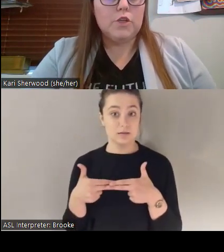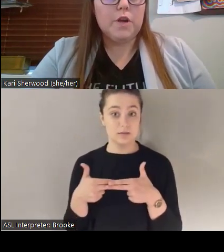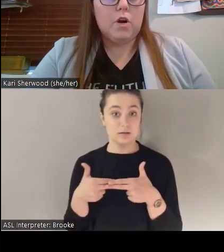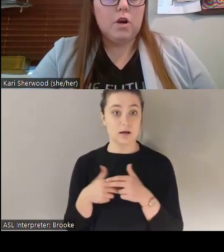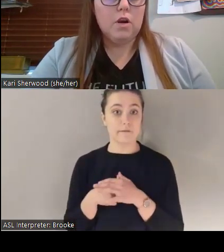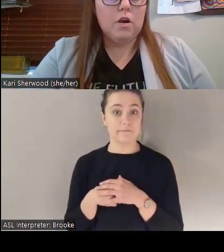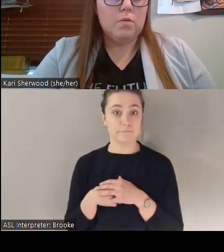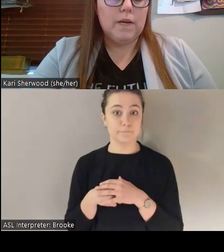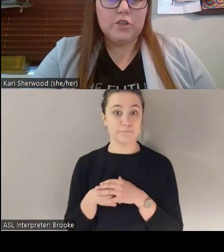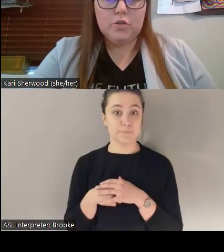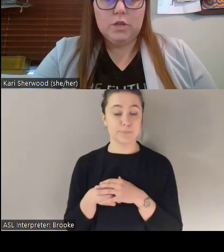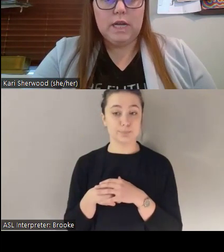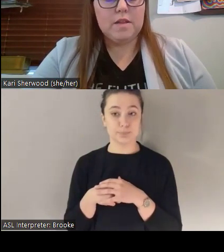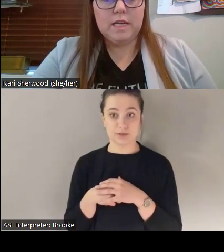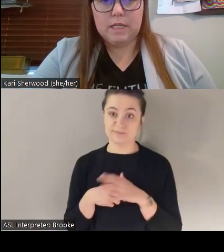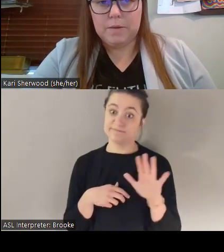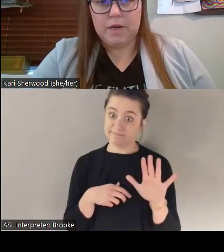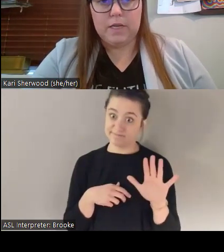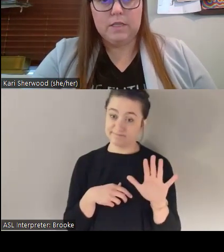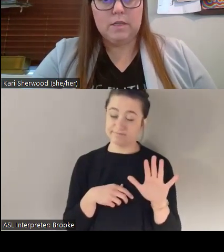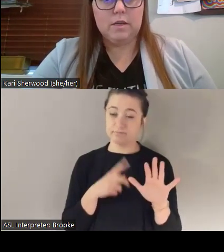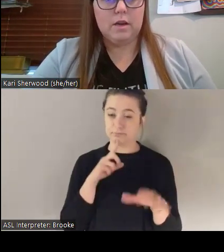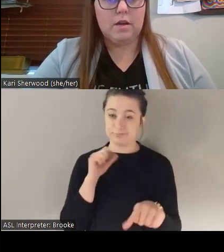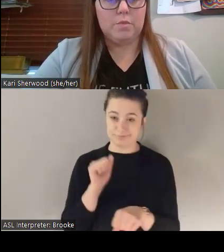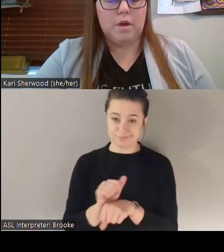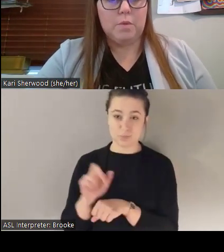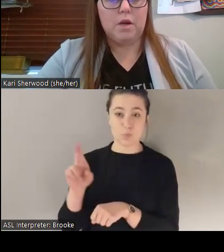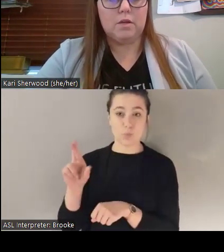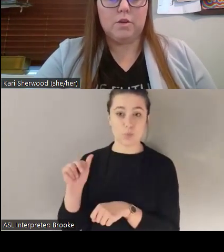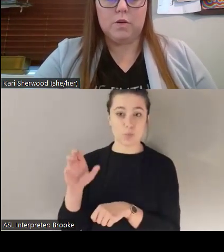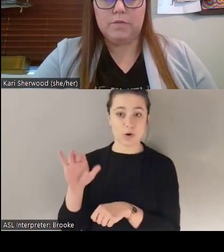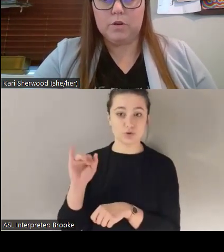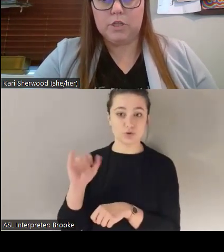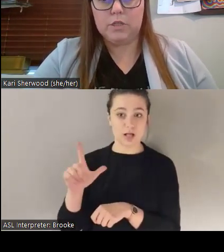So there are racial and ethnic disparities among